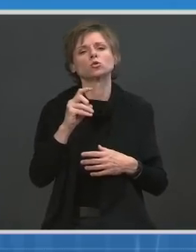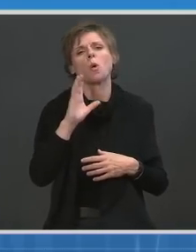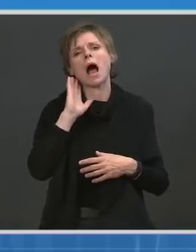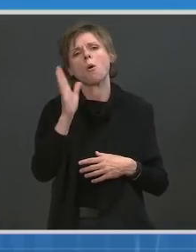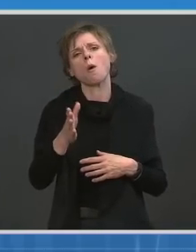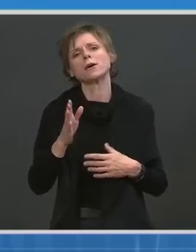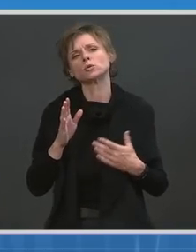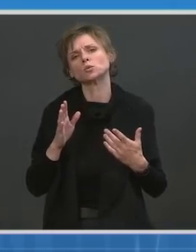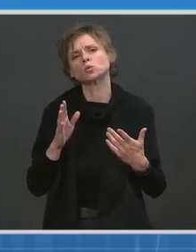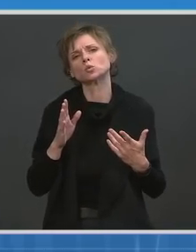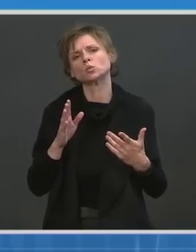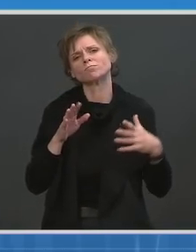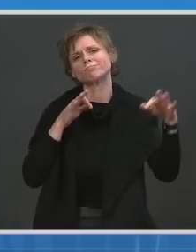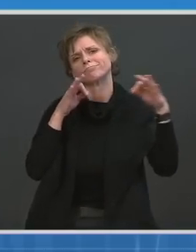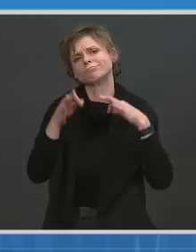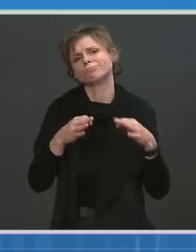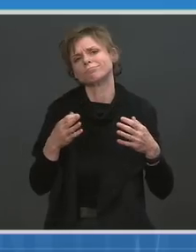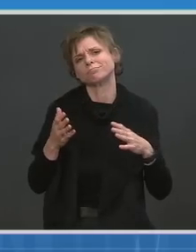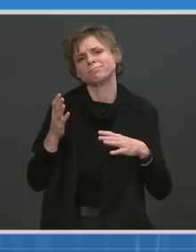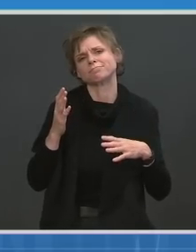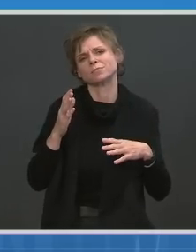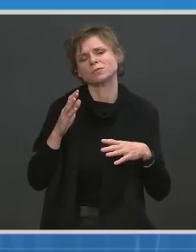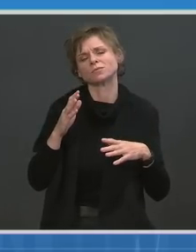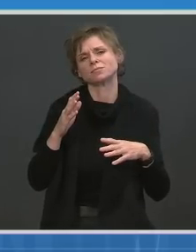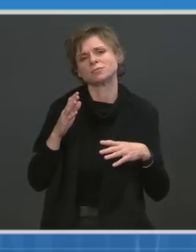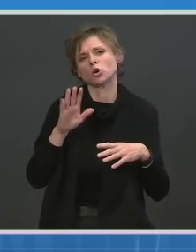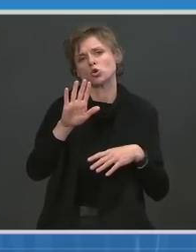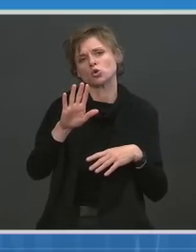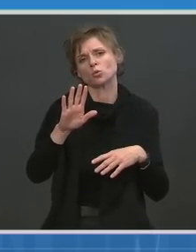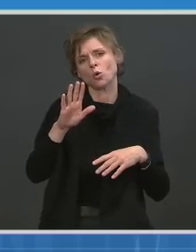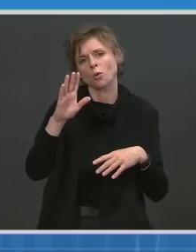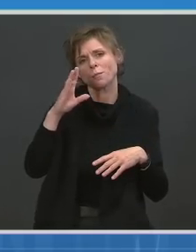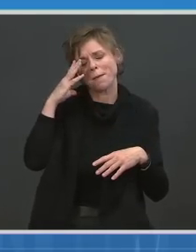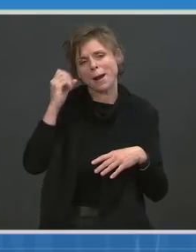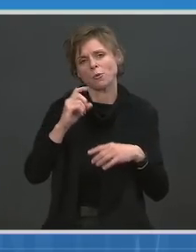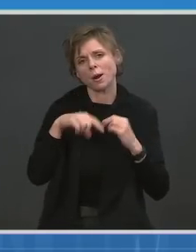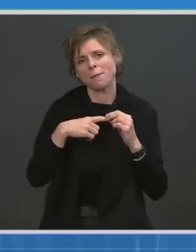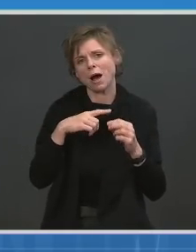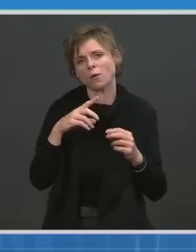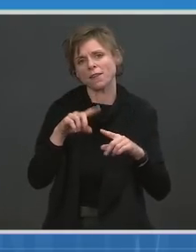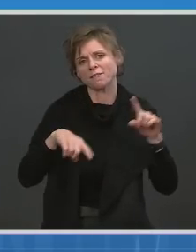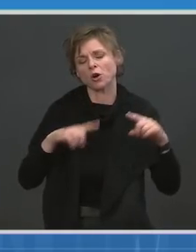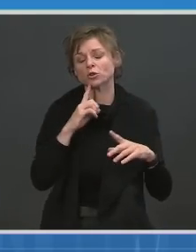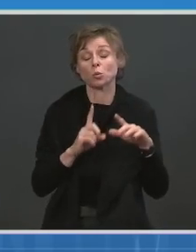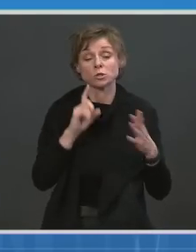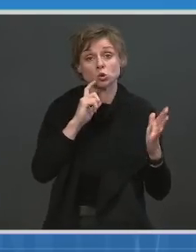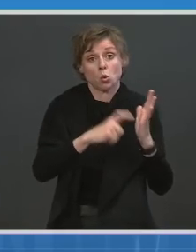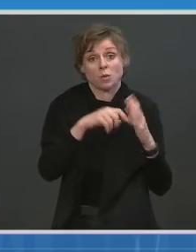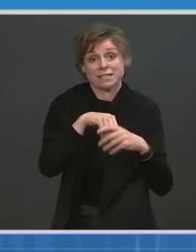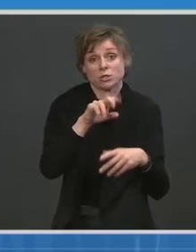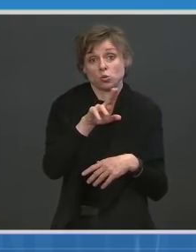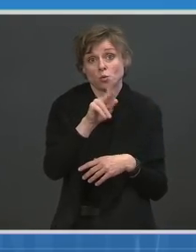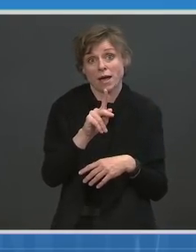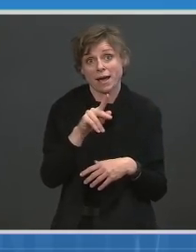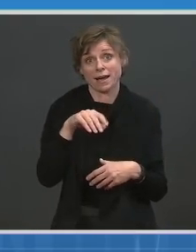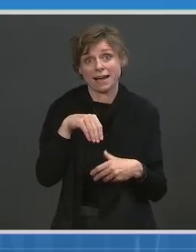It was first detected in the UK in December of 2020. It was reported in over 90 countries.